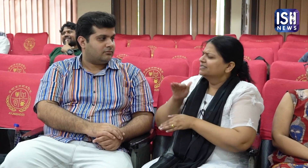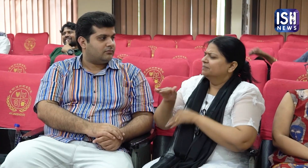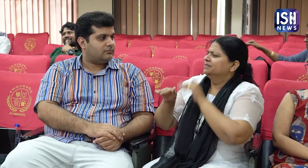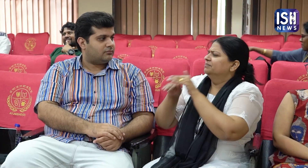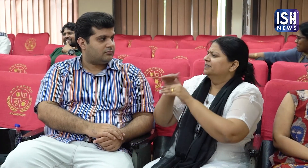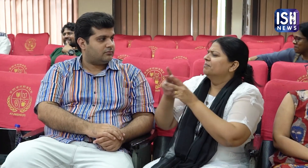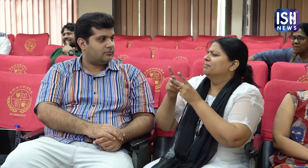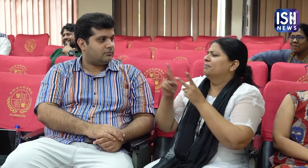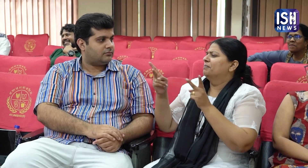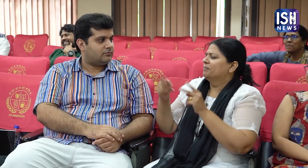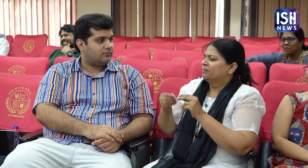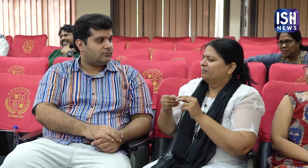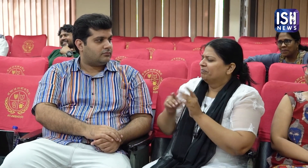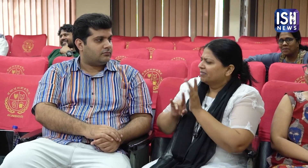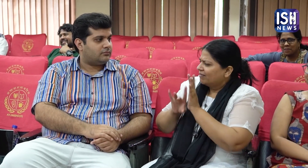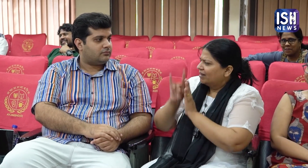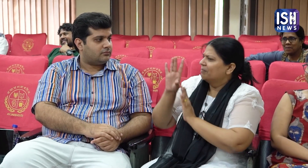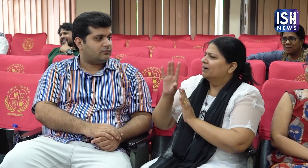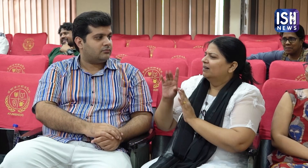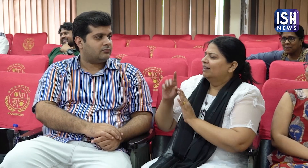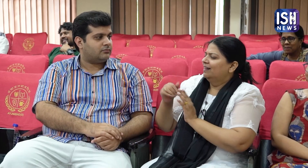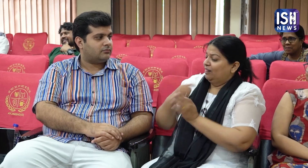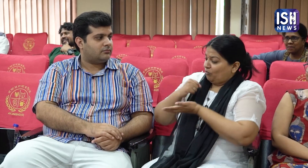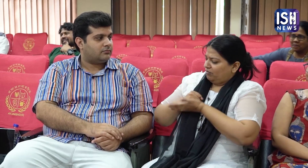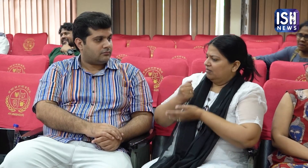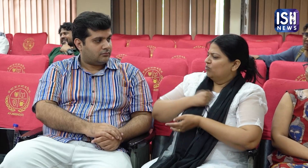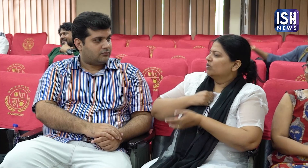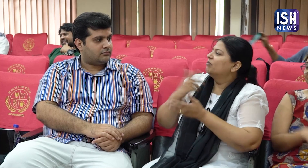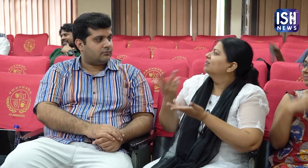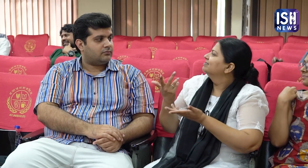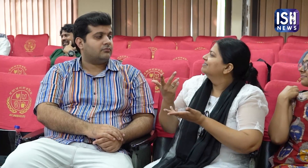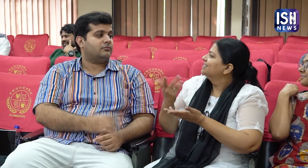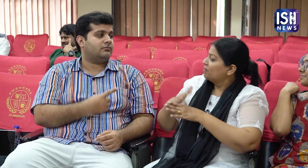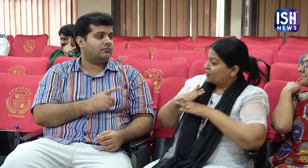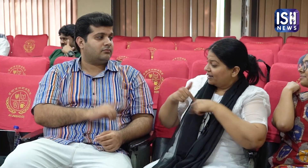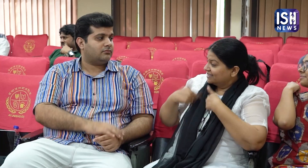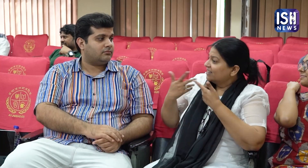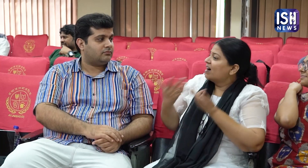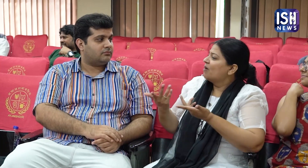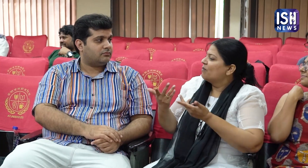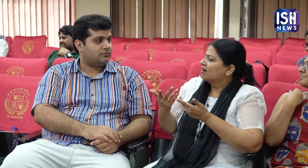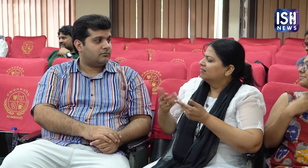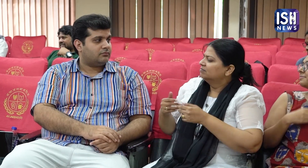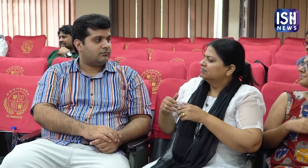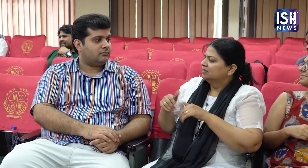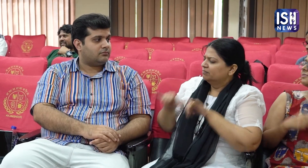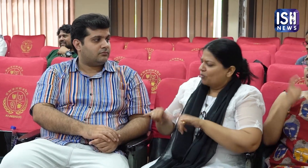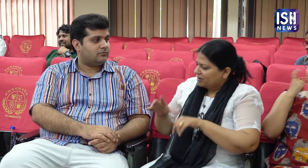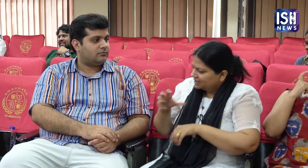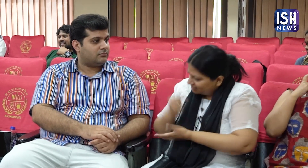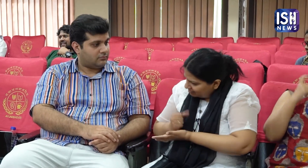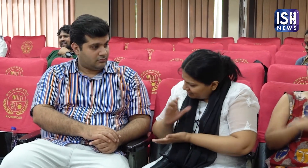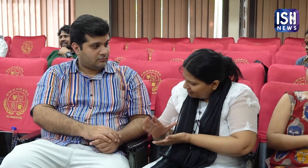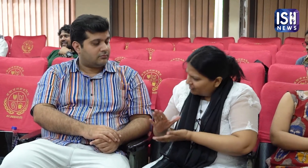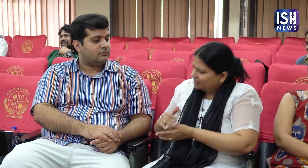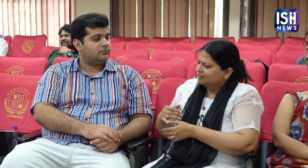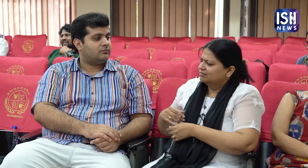Step by step we can develop awareness on Deaf rights, self defence, property certification,